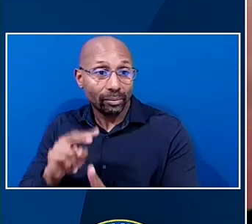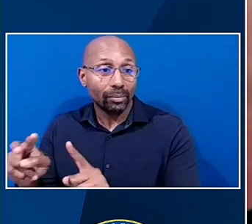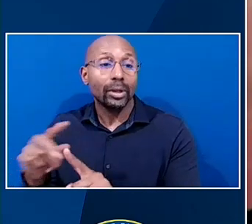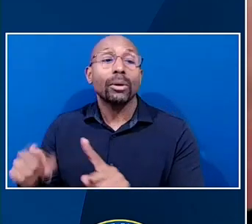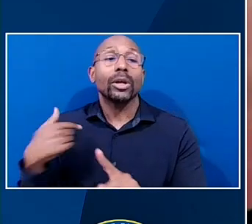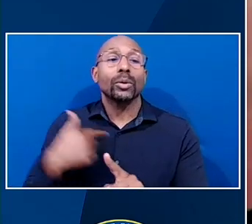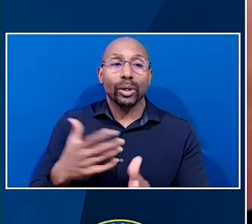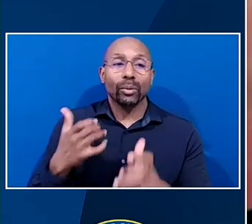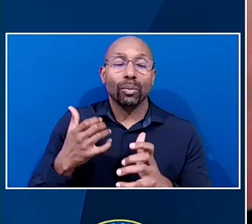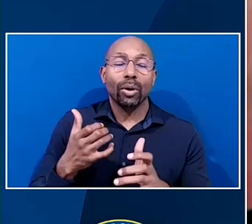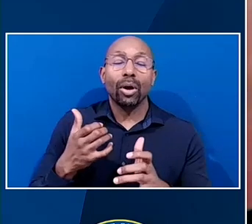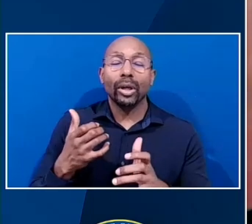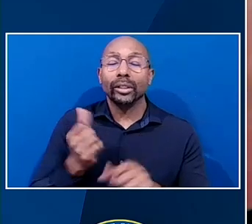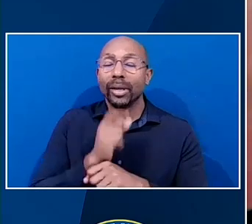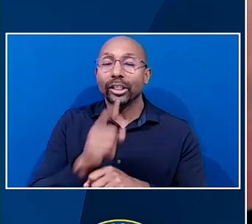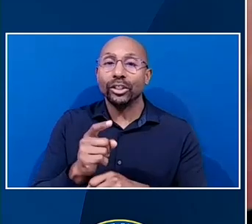entities if they are willing to join a